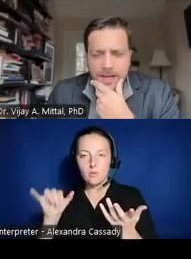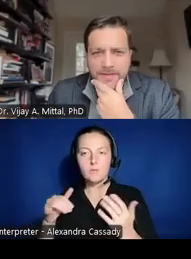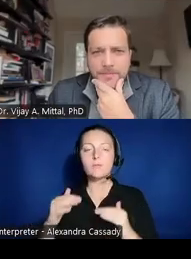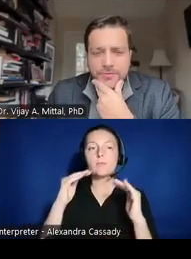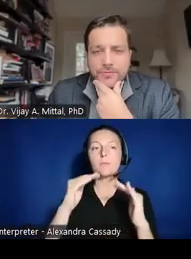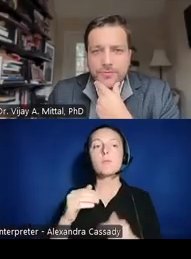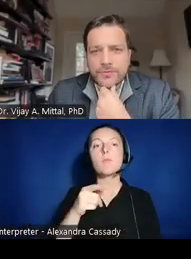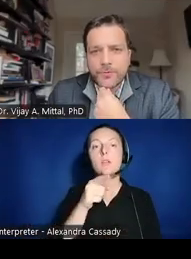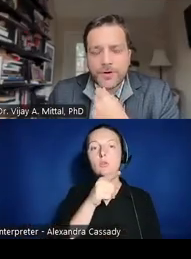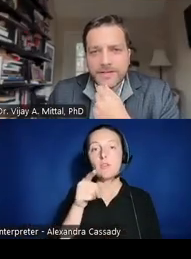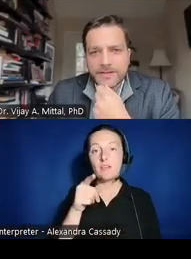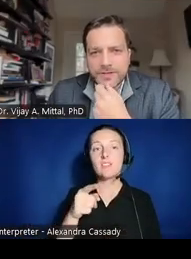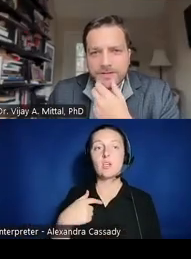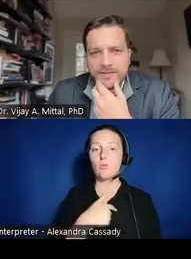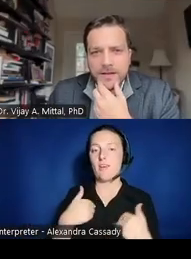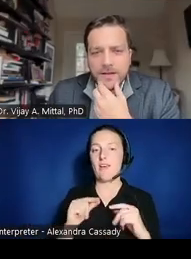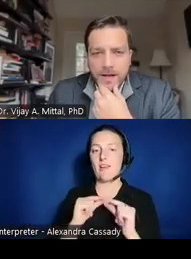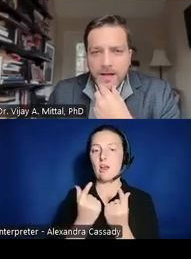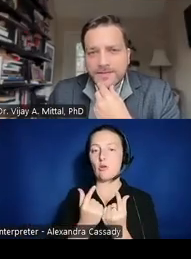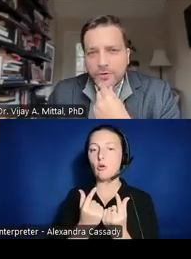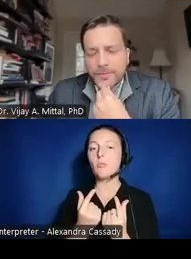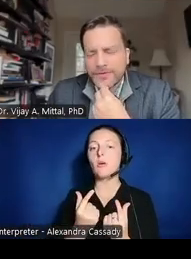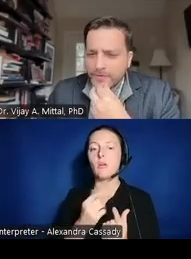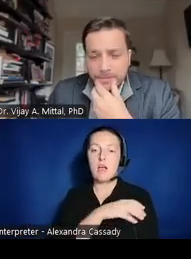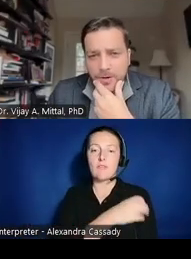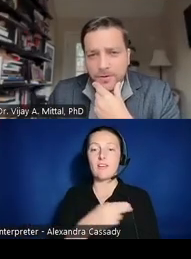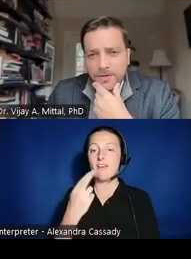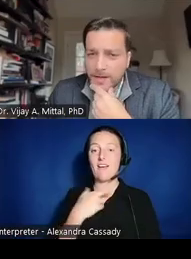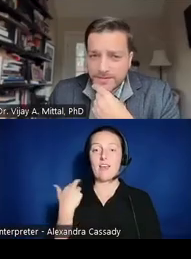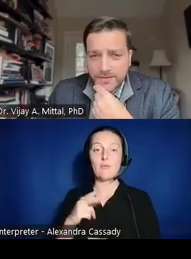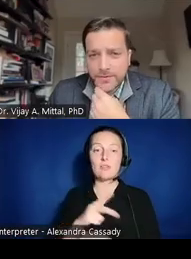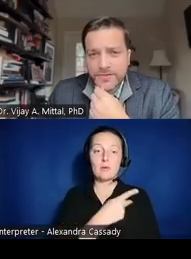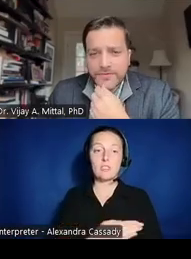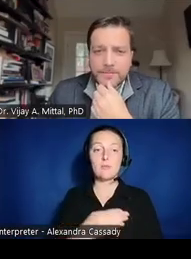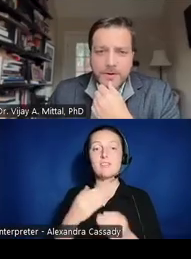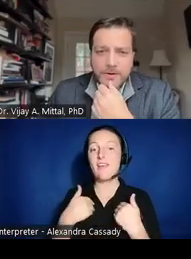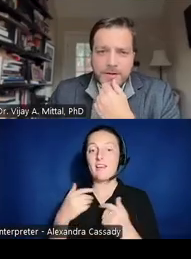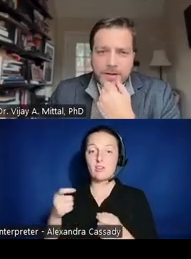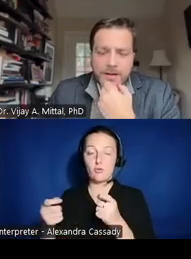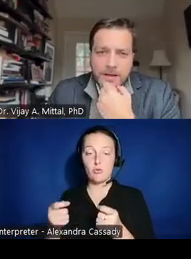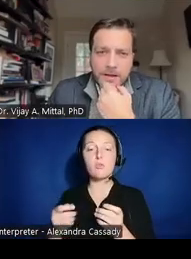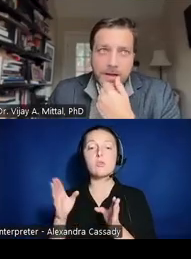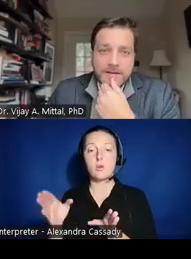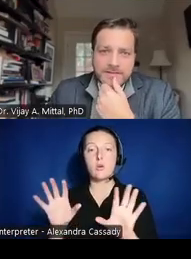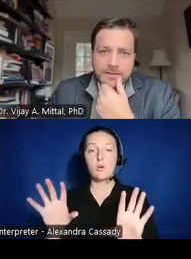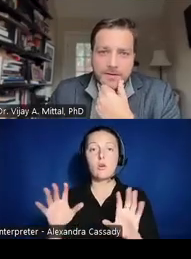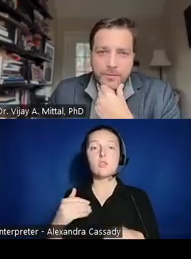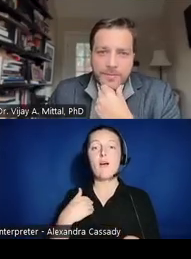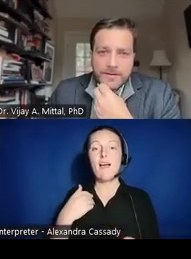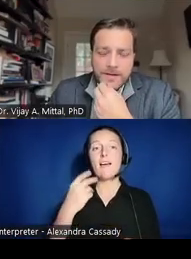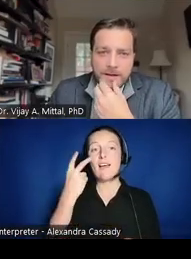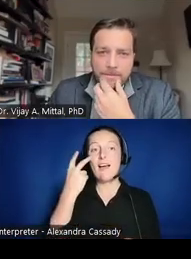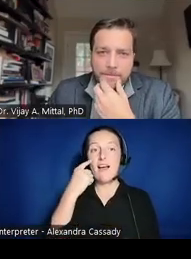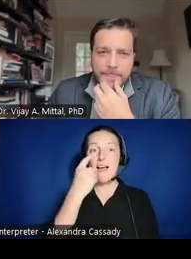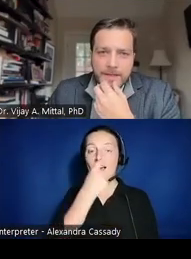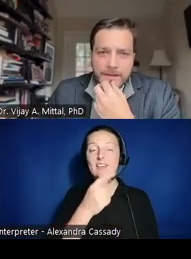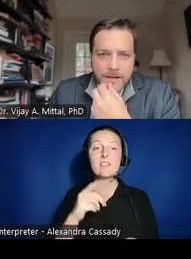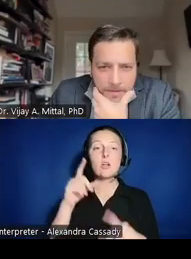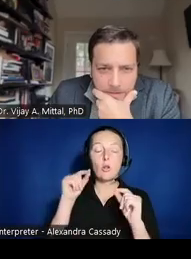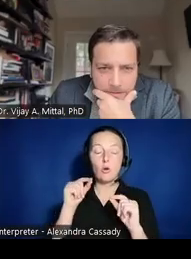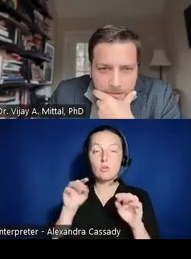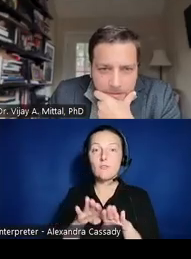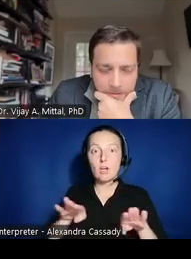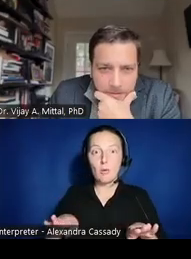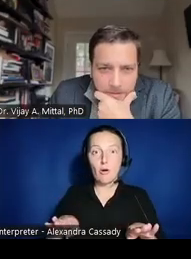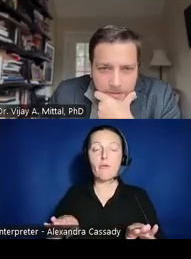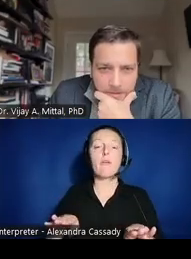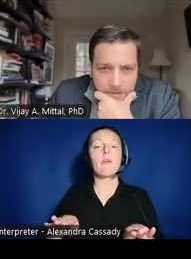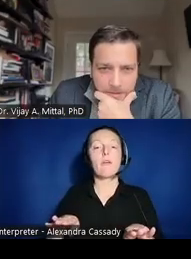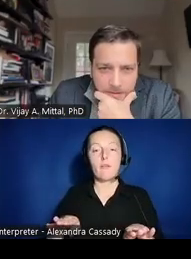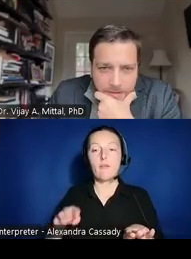had them do four conditions. Eyes open, feet apart. Eyes closed, feet apart. Eyes open um